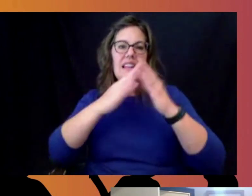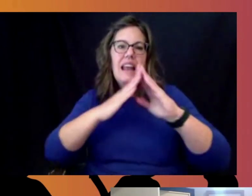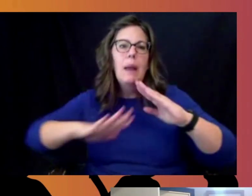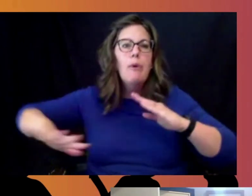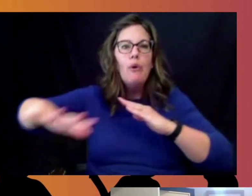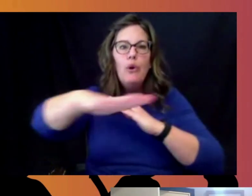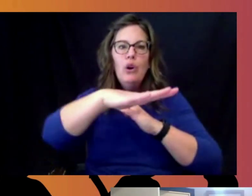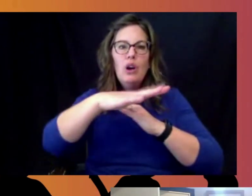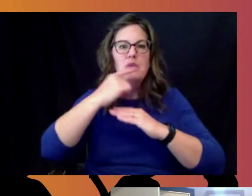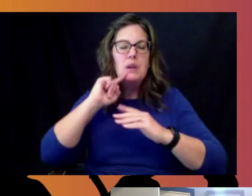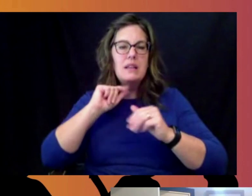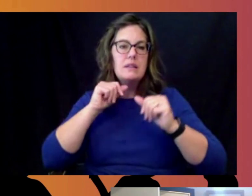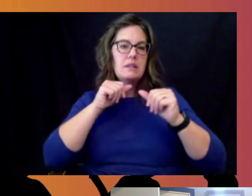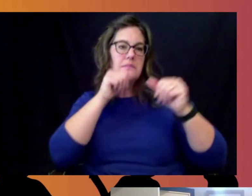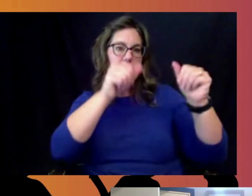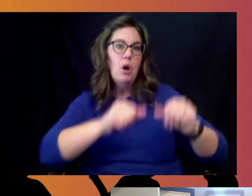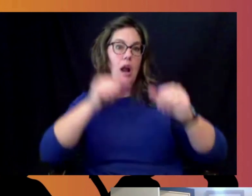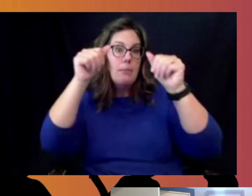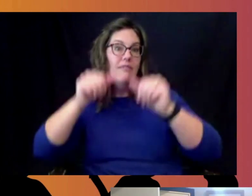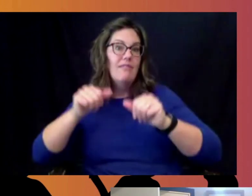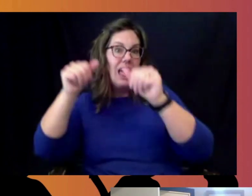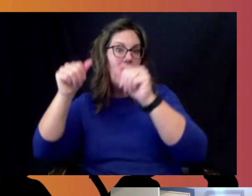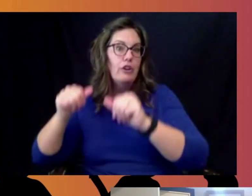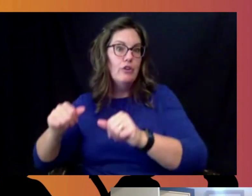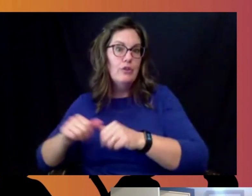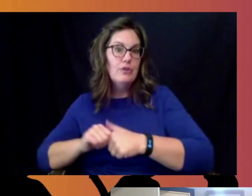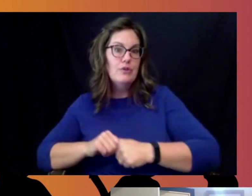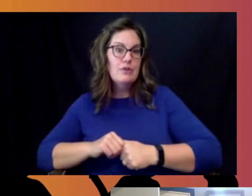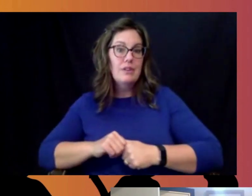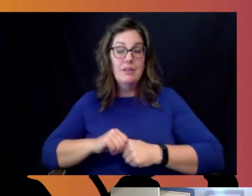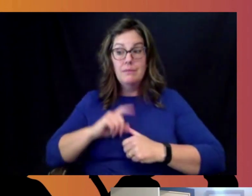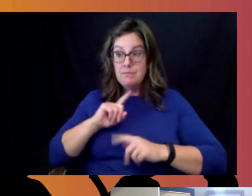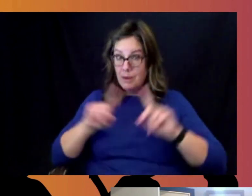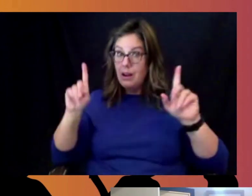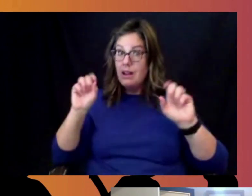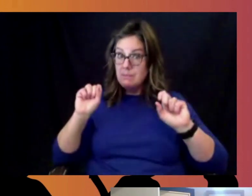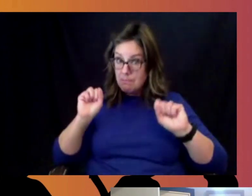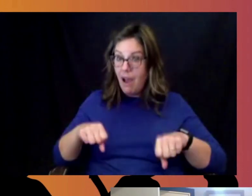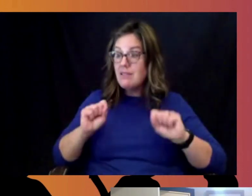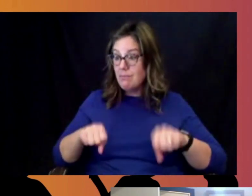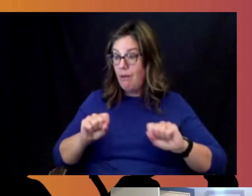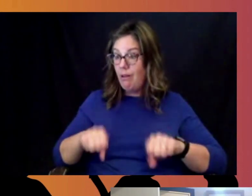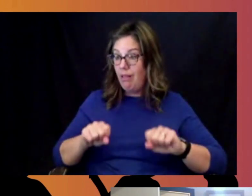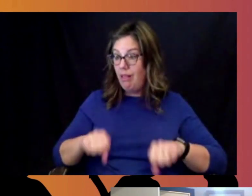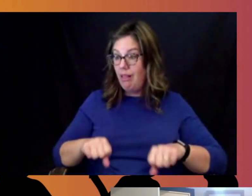um but it's possible just like we told everyone back then it's possible and it's not even hard so